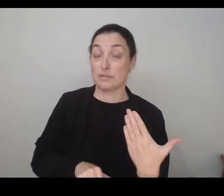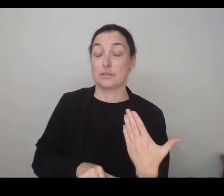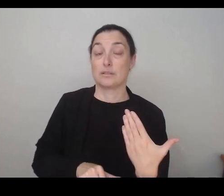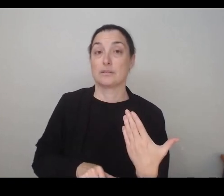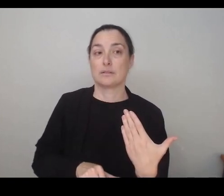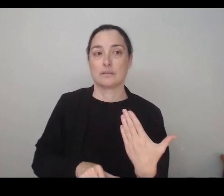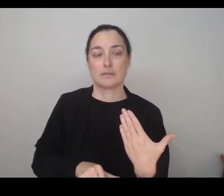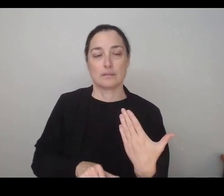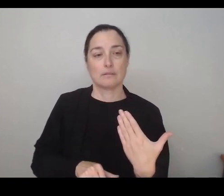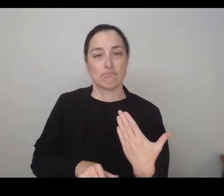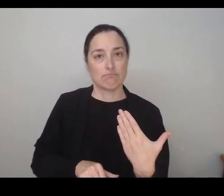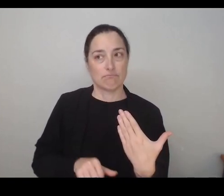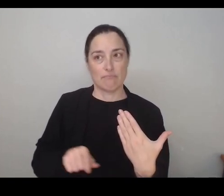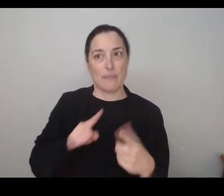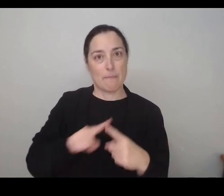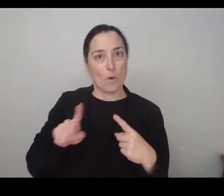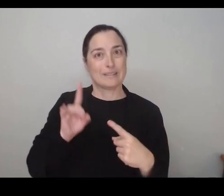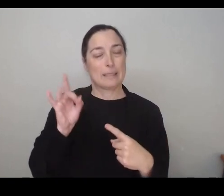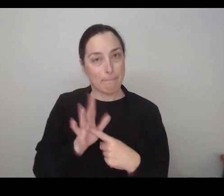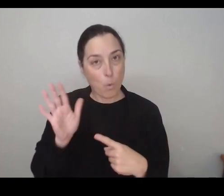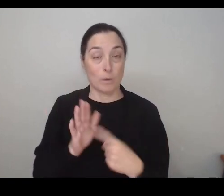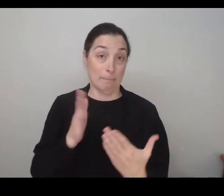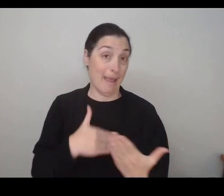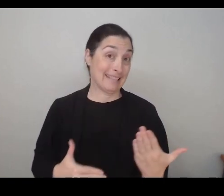perhaps the most important paintings by Gauguin in the '90s,